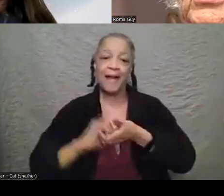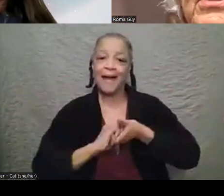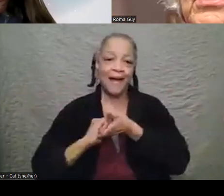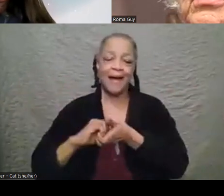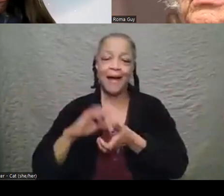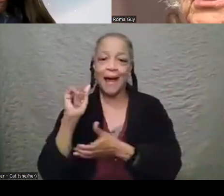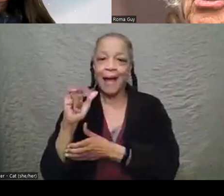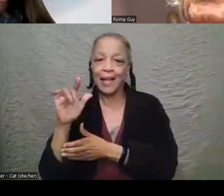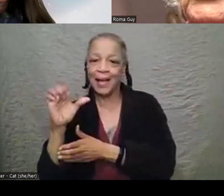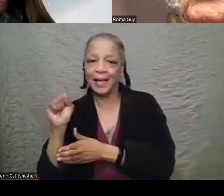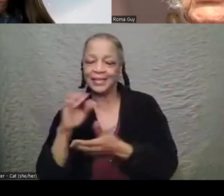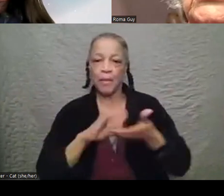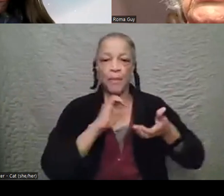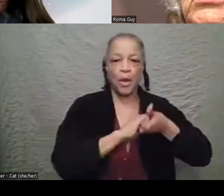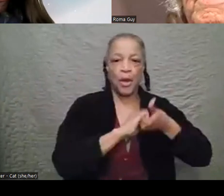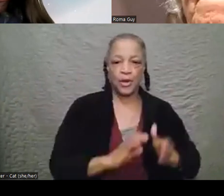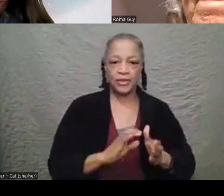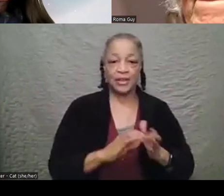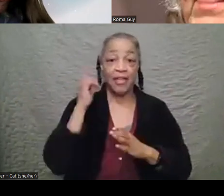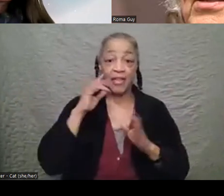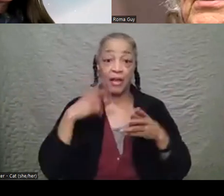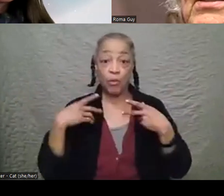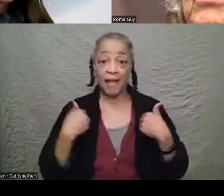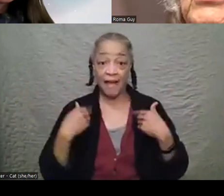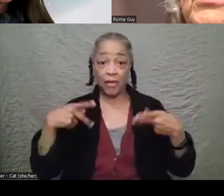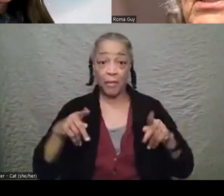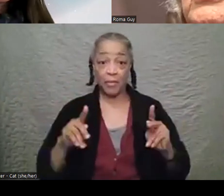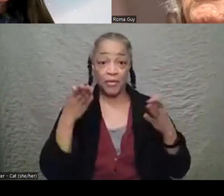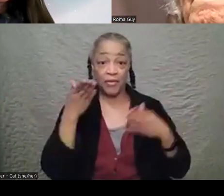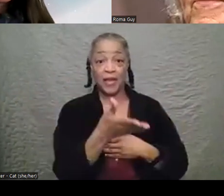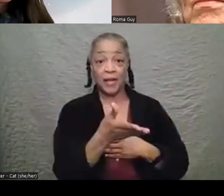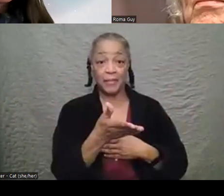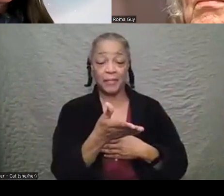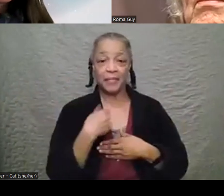I think that the opportunity is there , and I really THANK YOU.